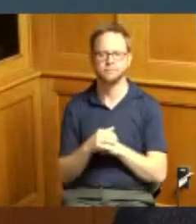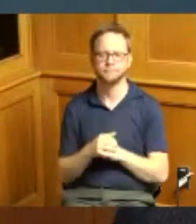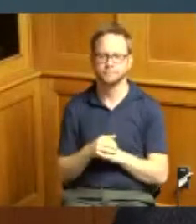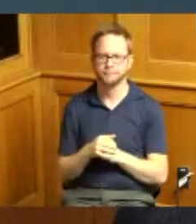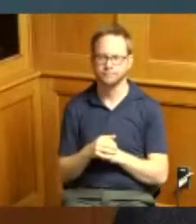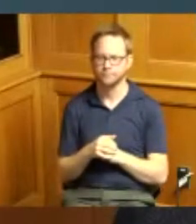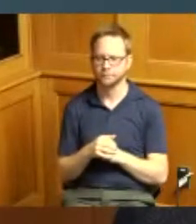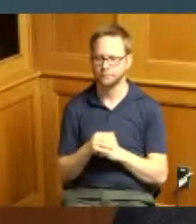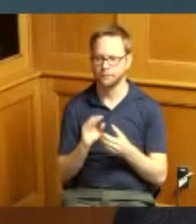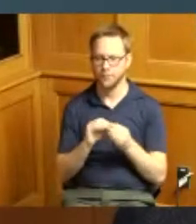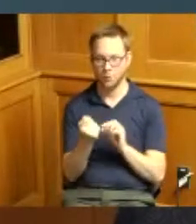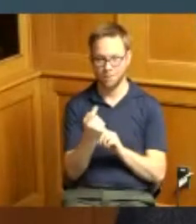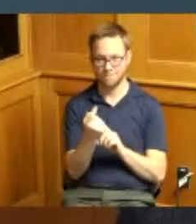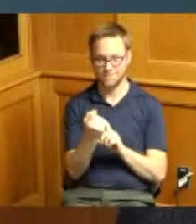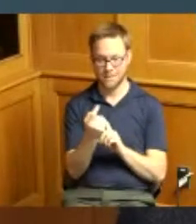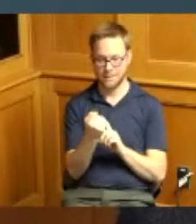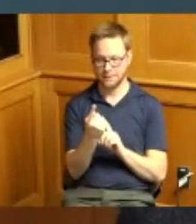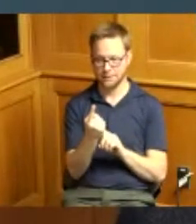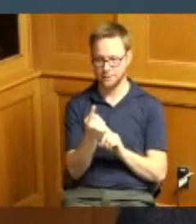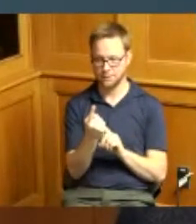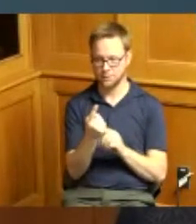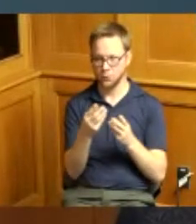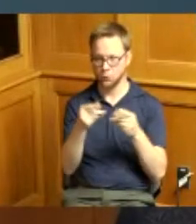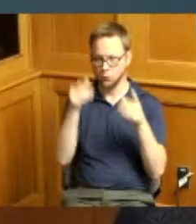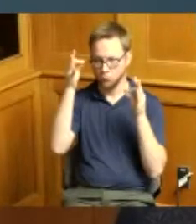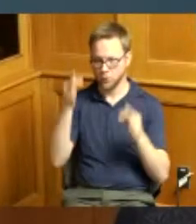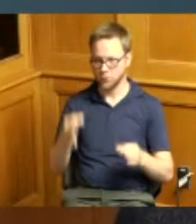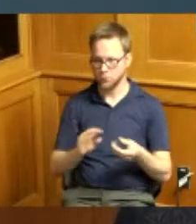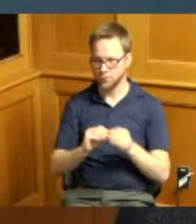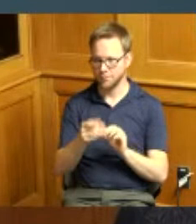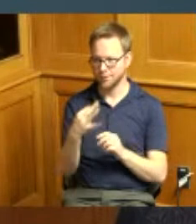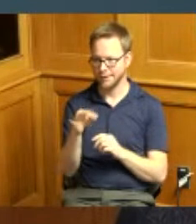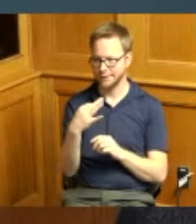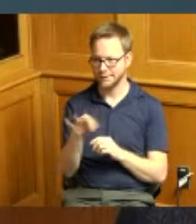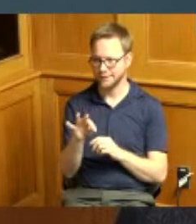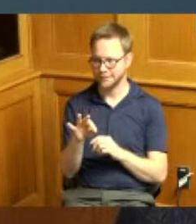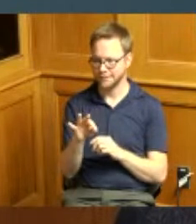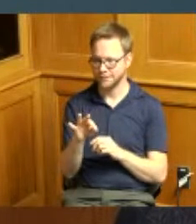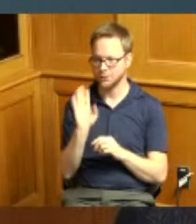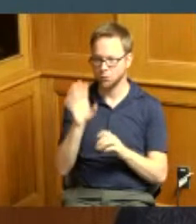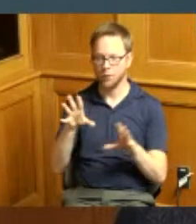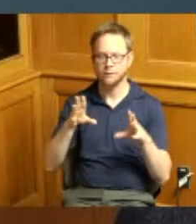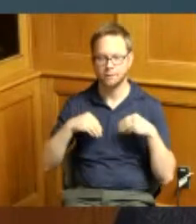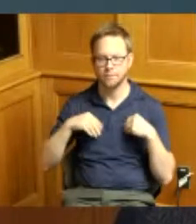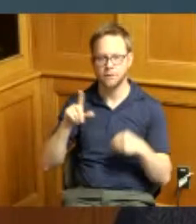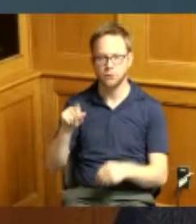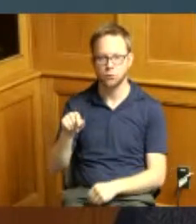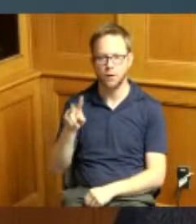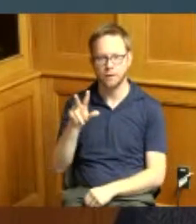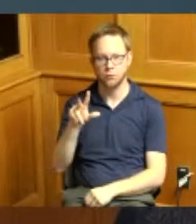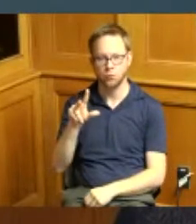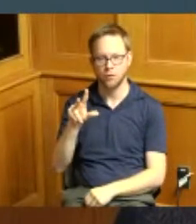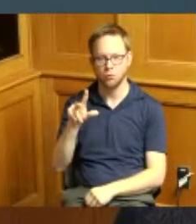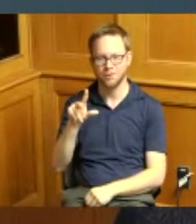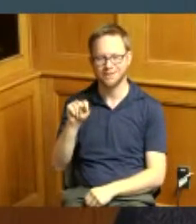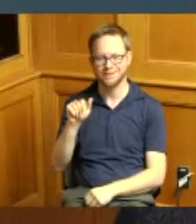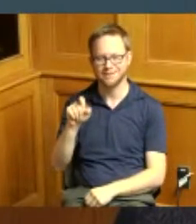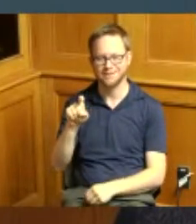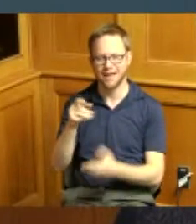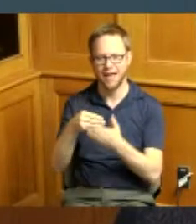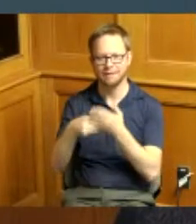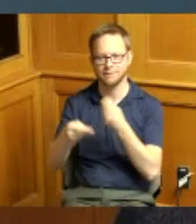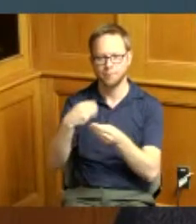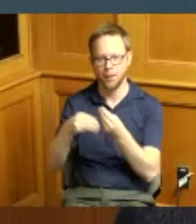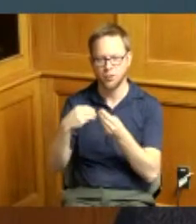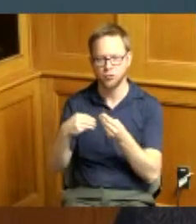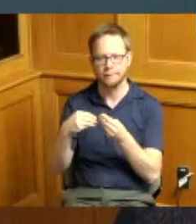item 11 resolution number 19 is adopting the 2023 tax budget estimated revenues and expenses